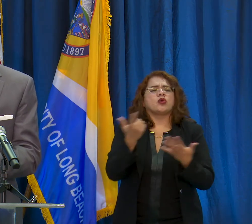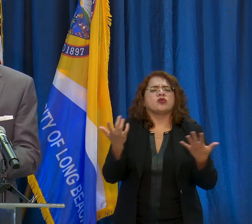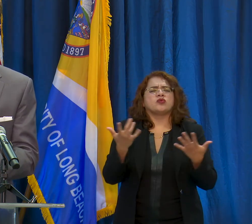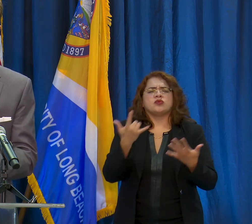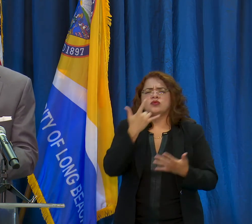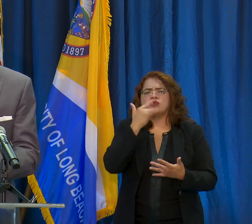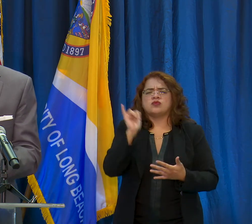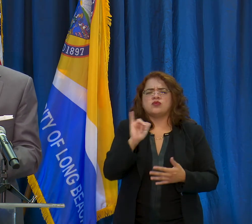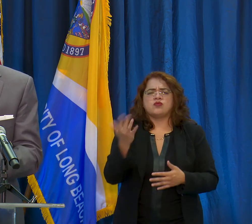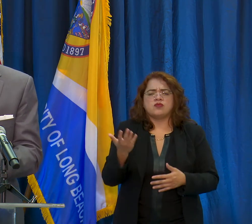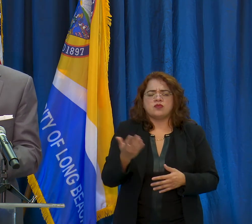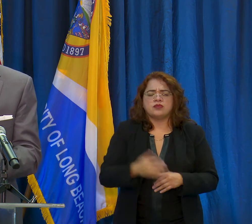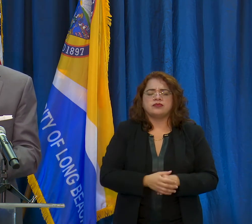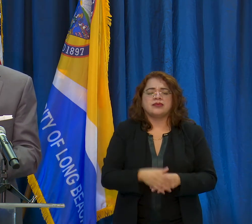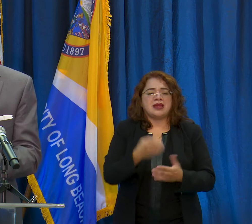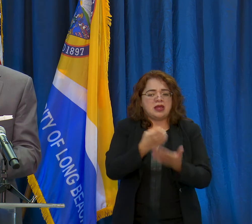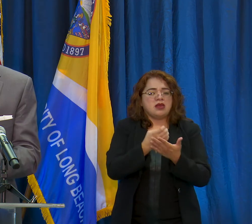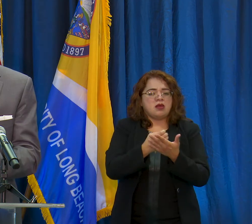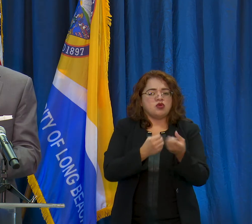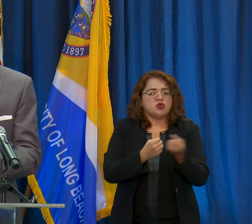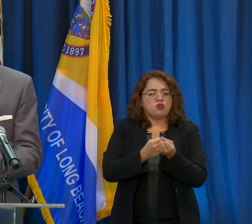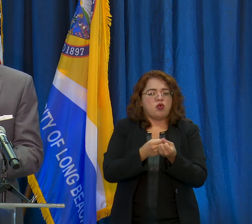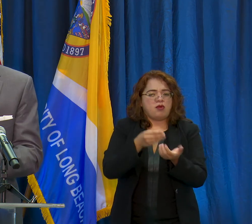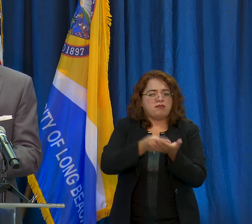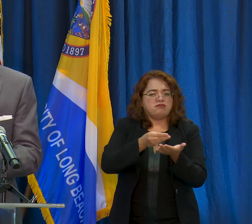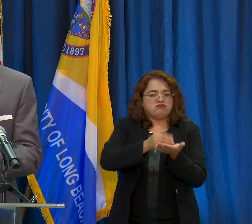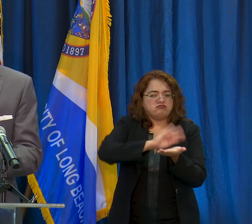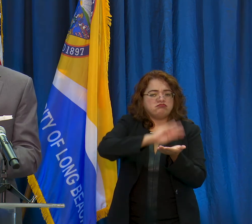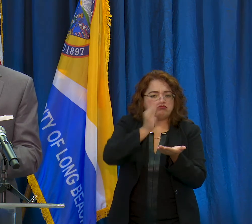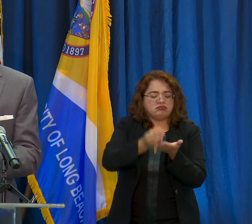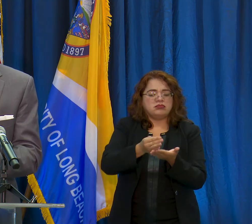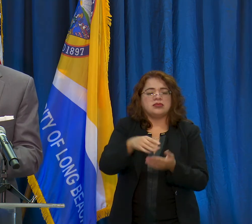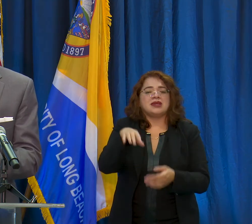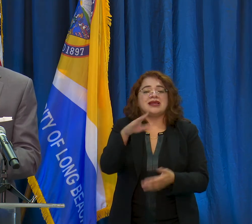economic support funds include sectors